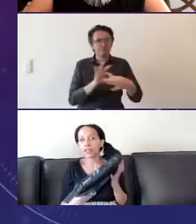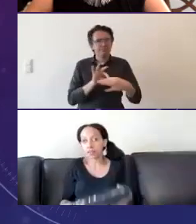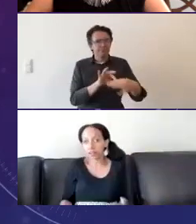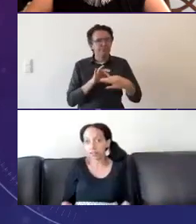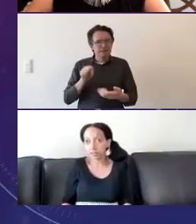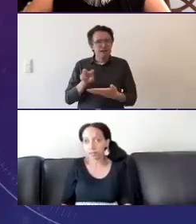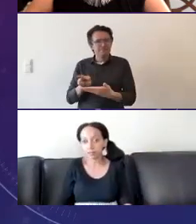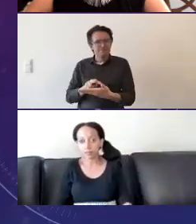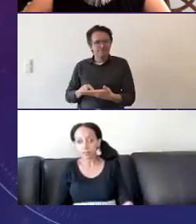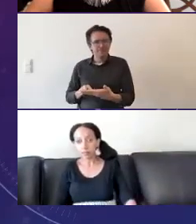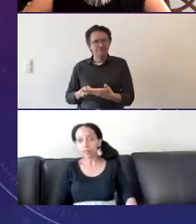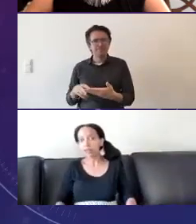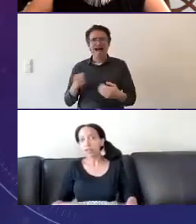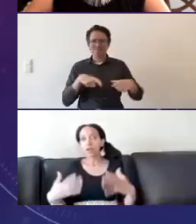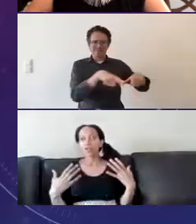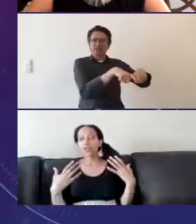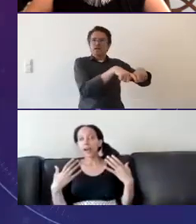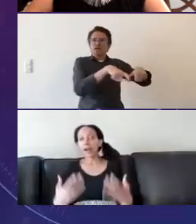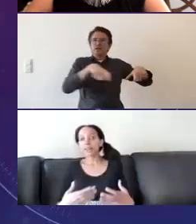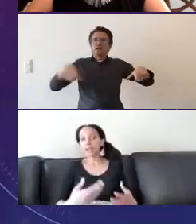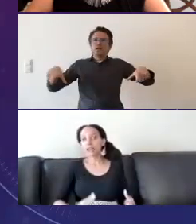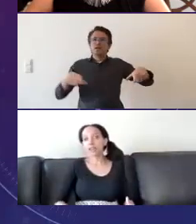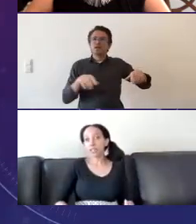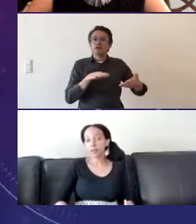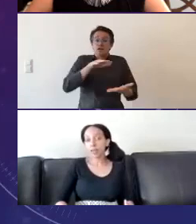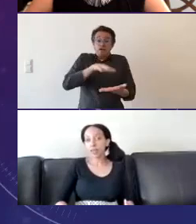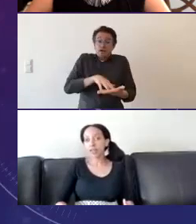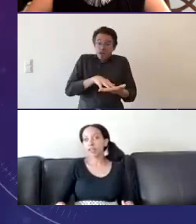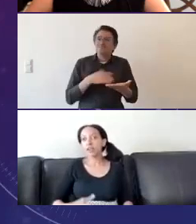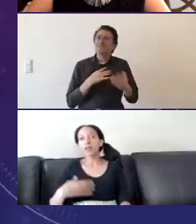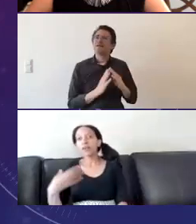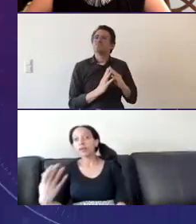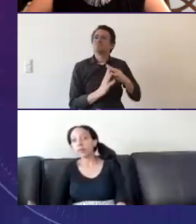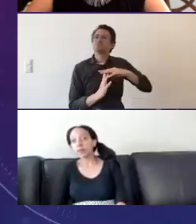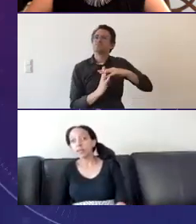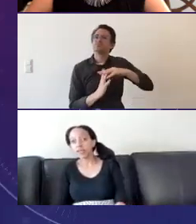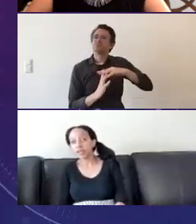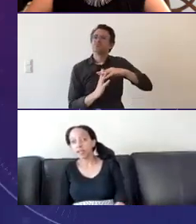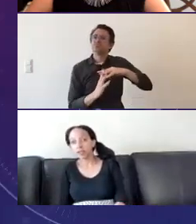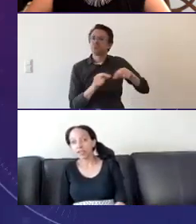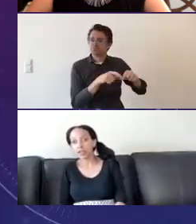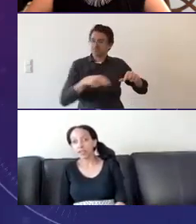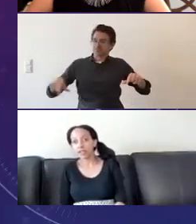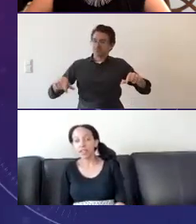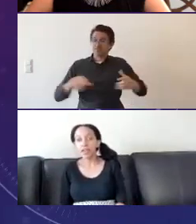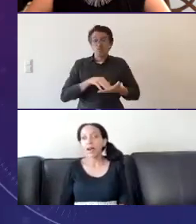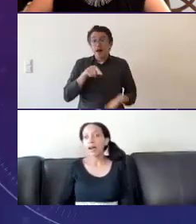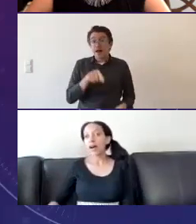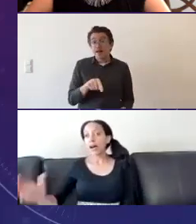letters so as Carrie was speaking or when people send their questions I have